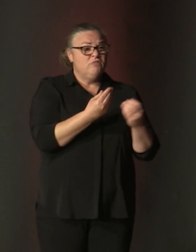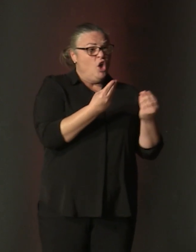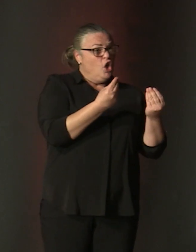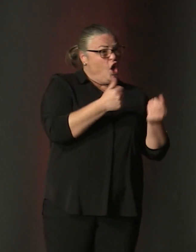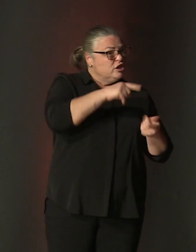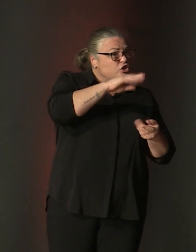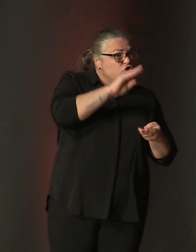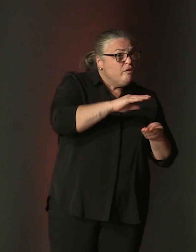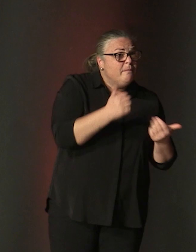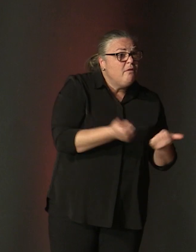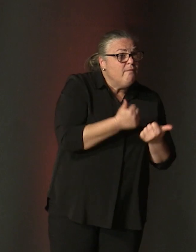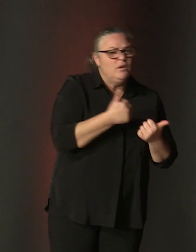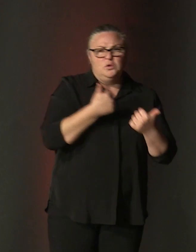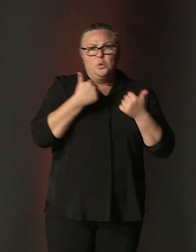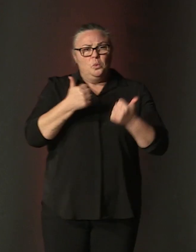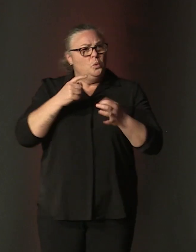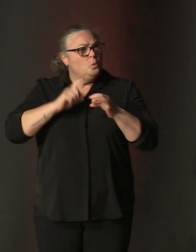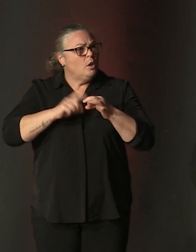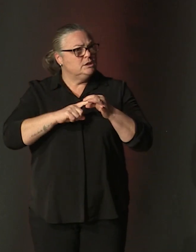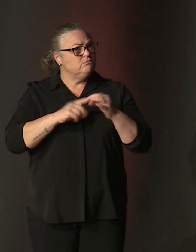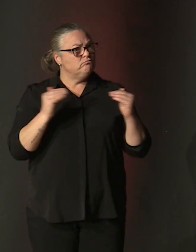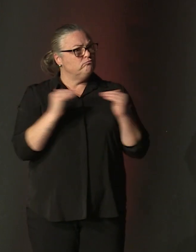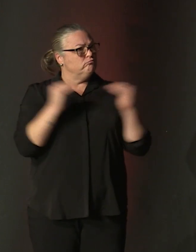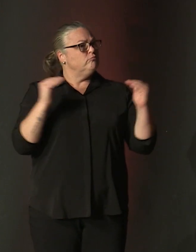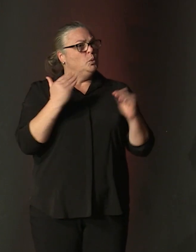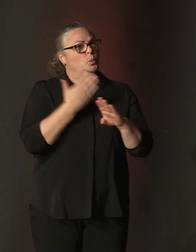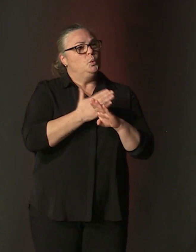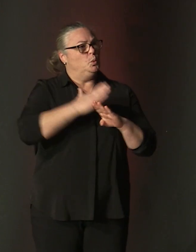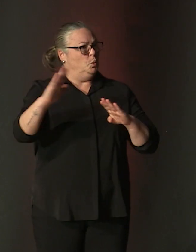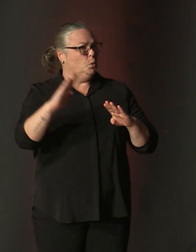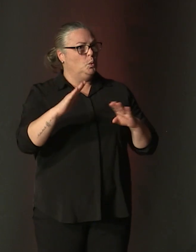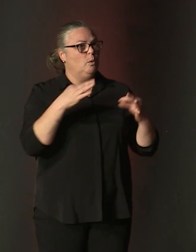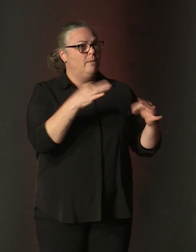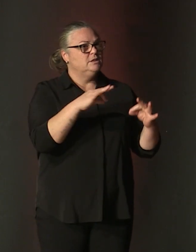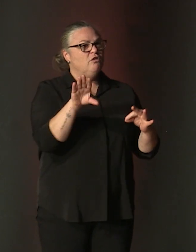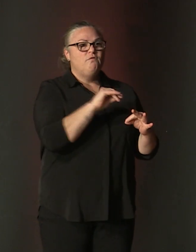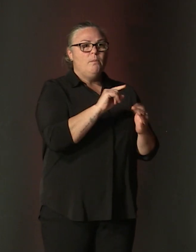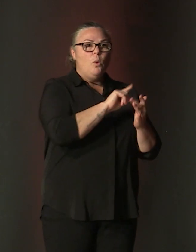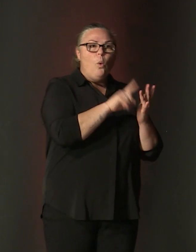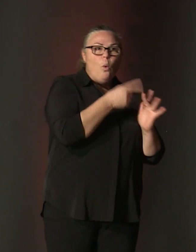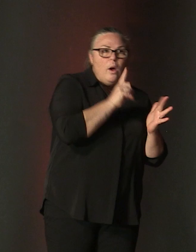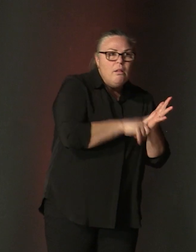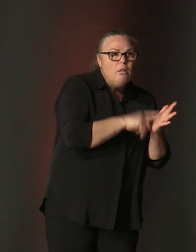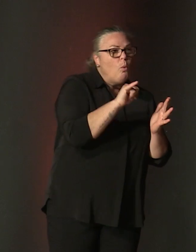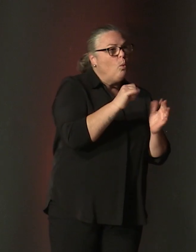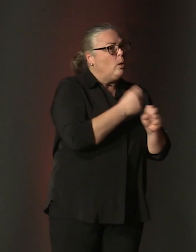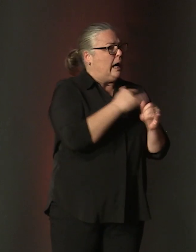and in terms of costs with new plastics created from fossil fuels such as oil and gas.